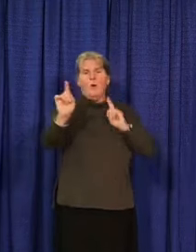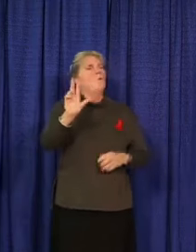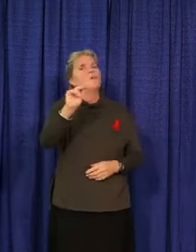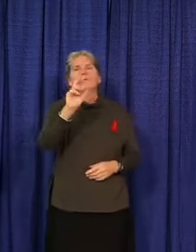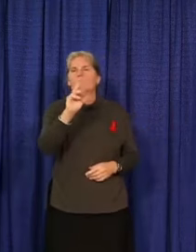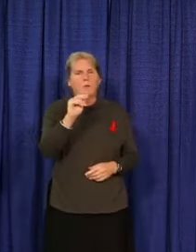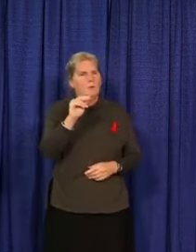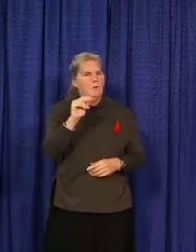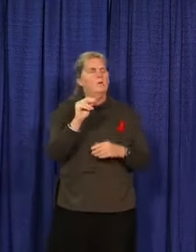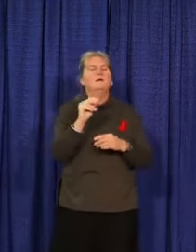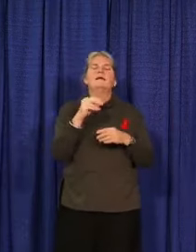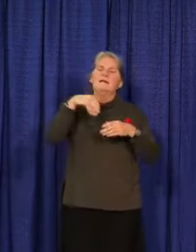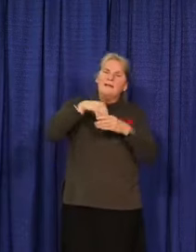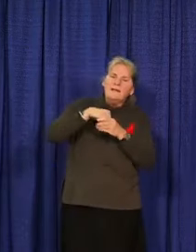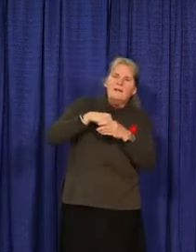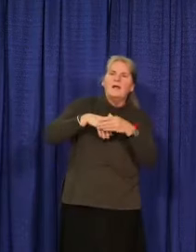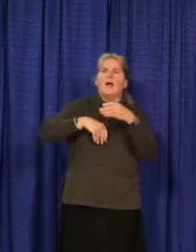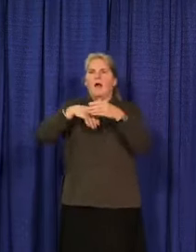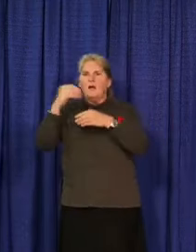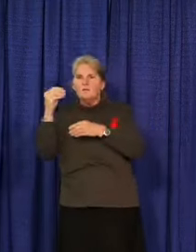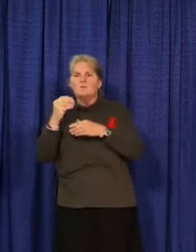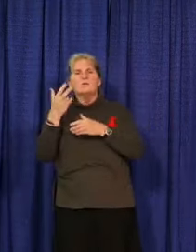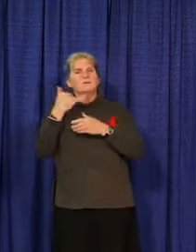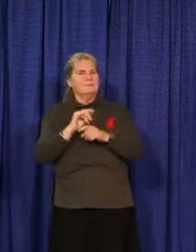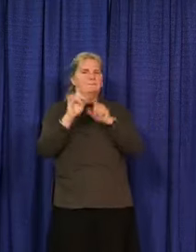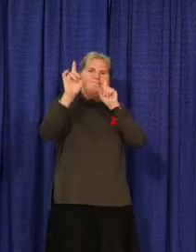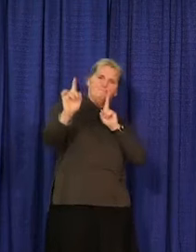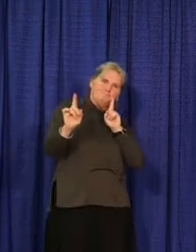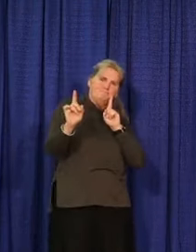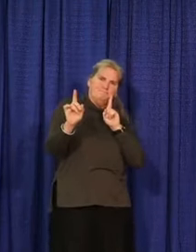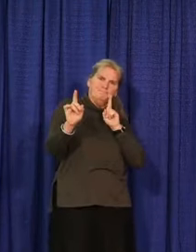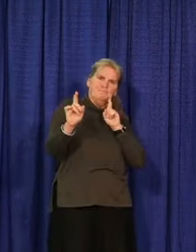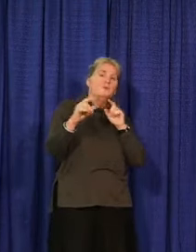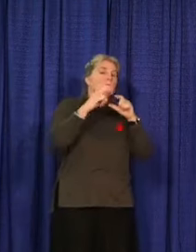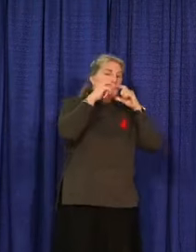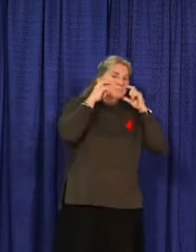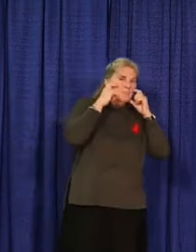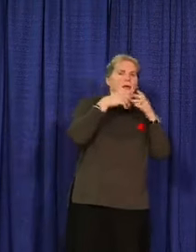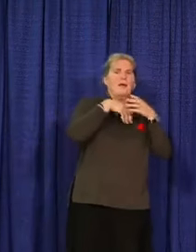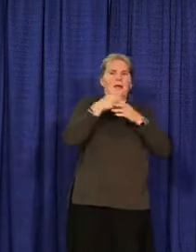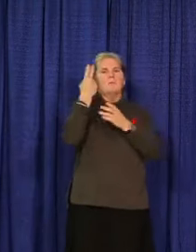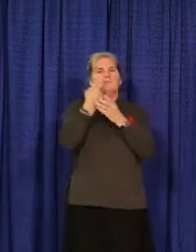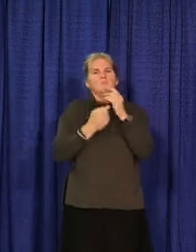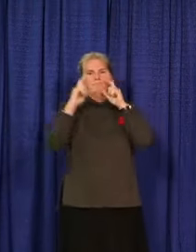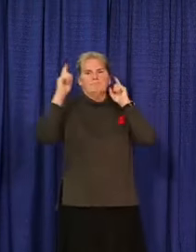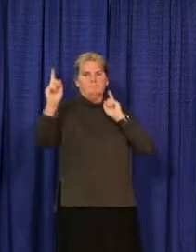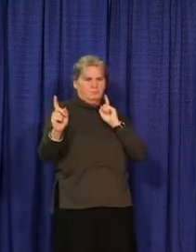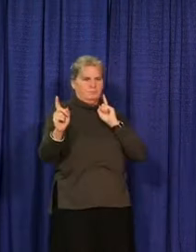spacing in either outdoor or indoor environments. As always, we need to be